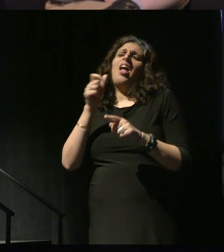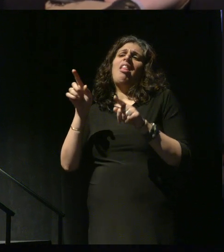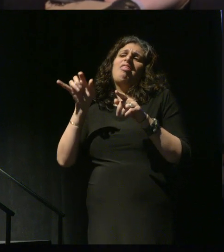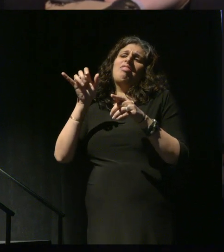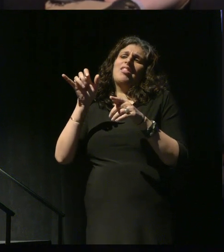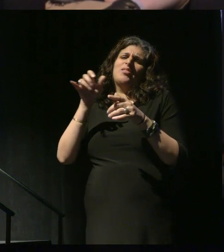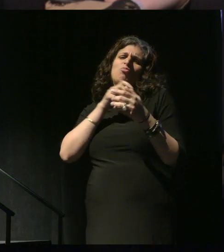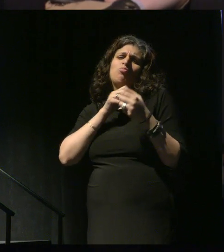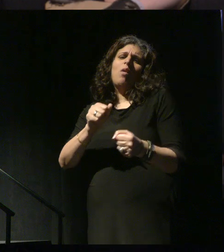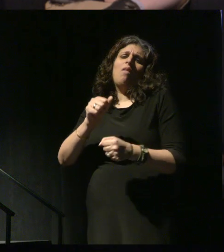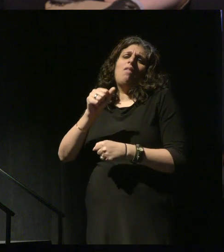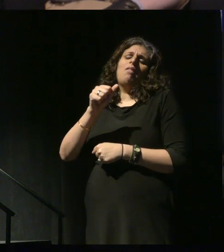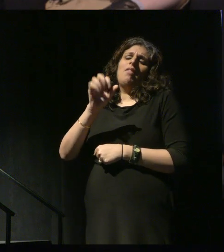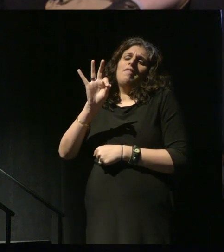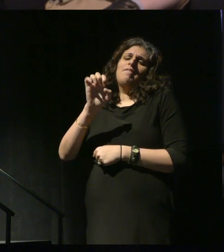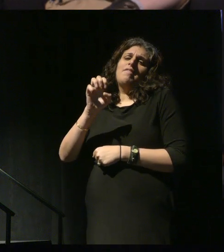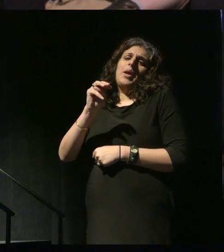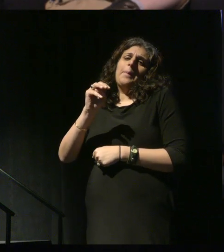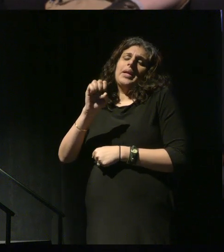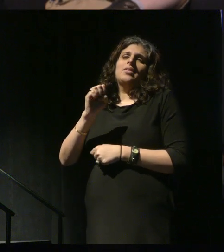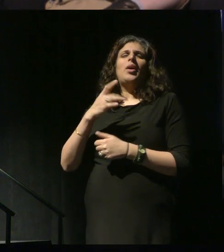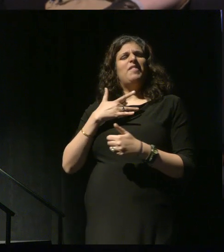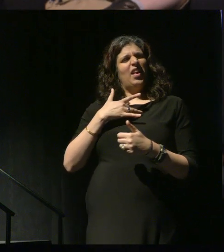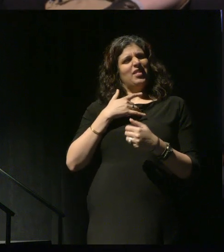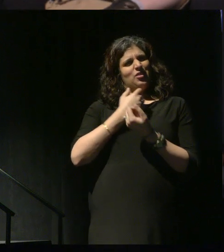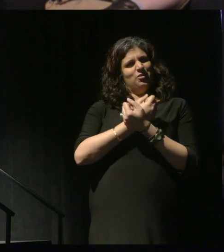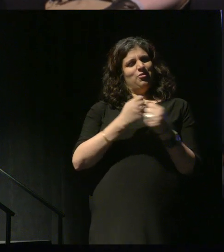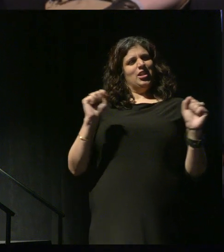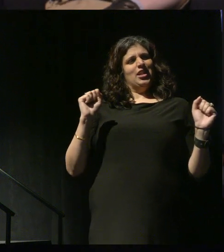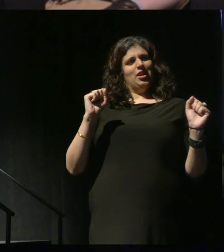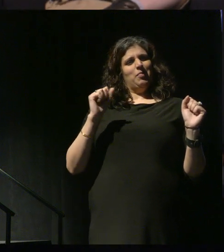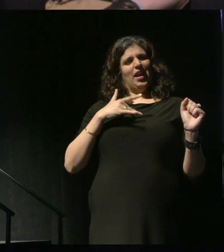And I feel like there's this freedom, you know that I feel